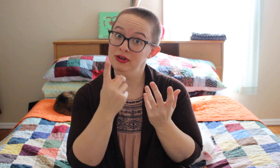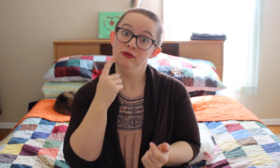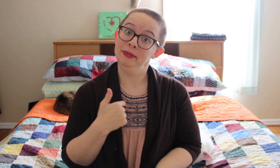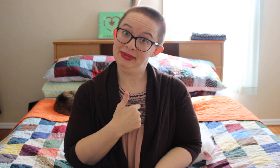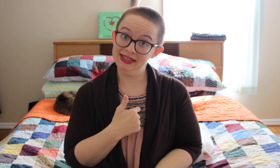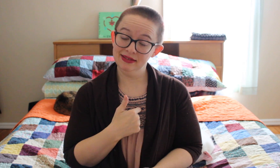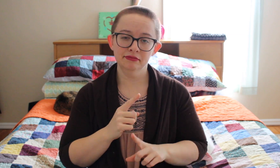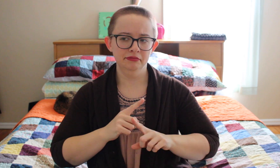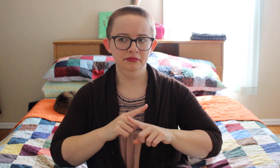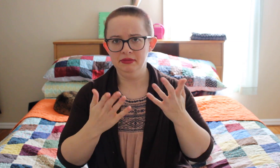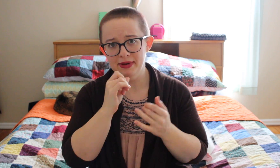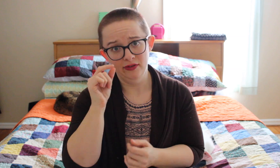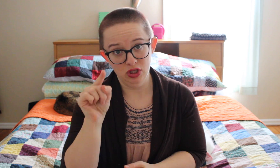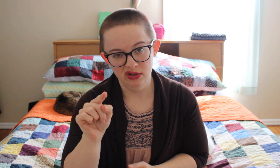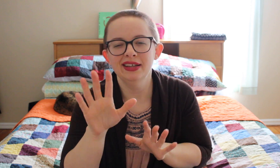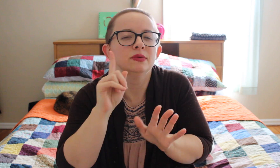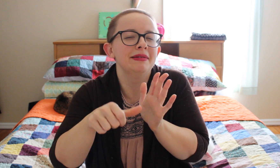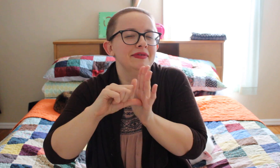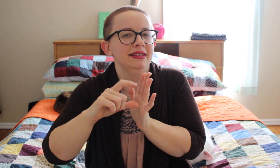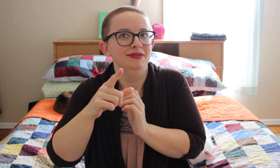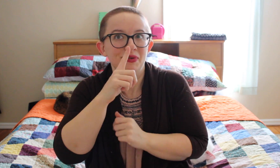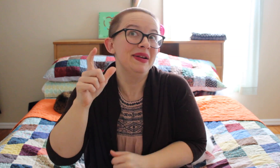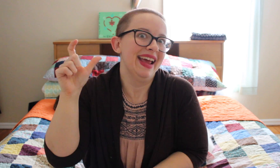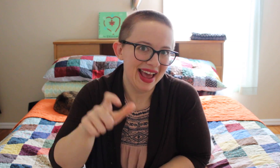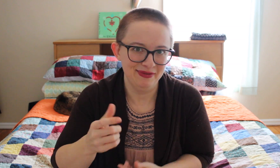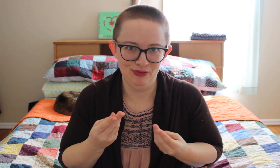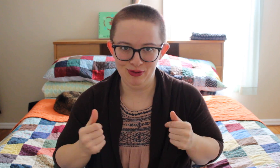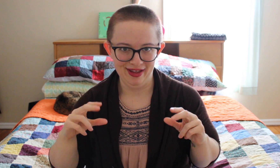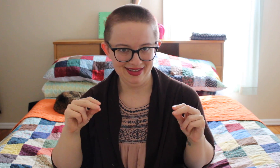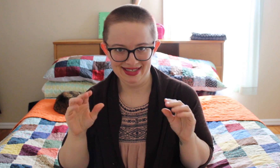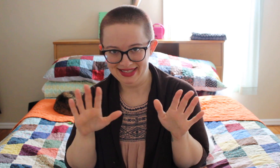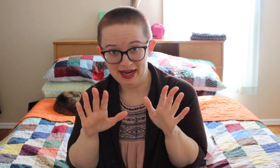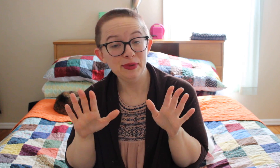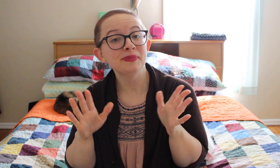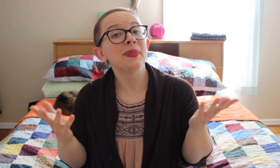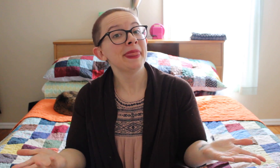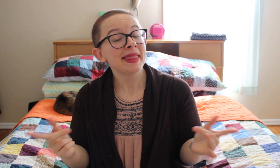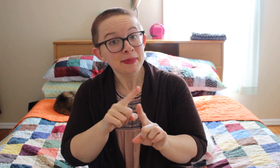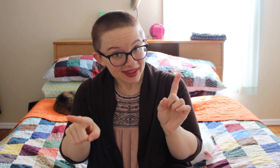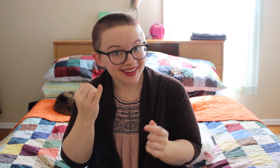That is fine. It may work for us, but maybe it's not going to work for you want to emphasize you don't have to cloth diaper,